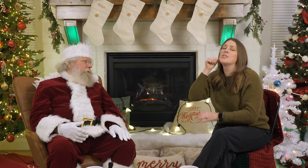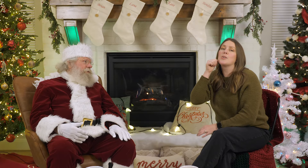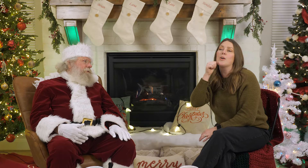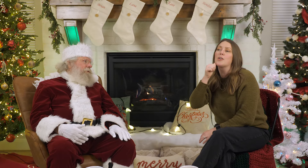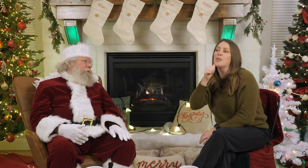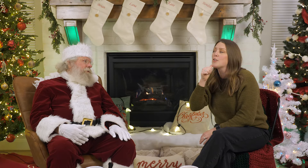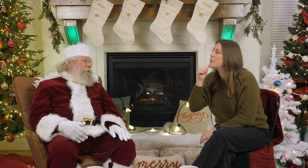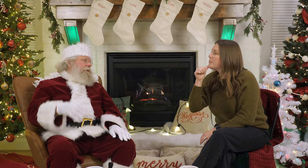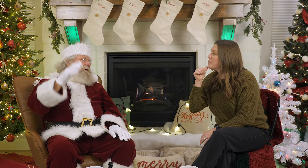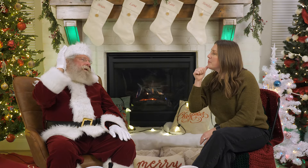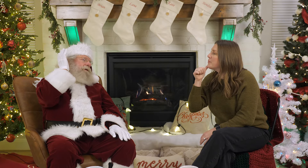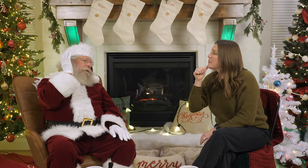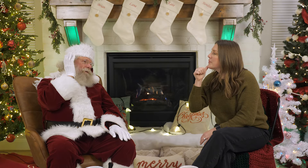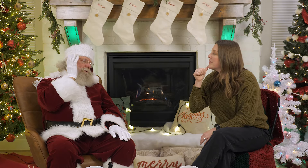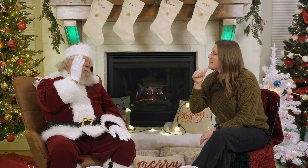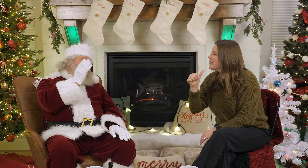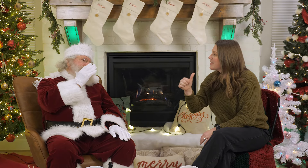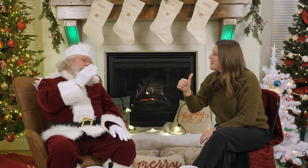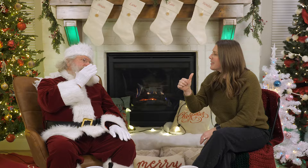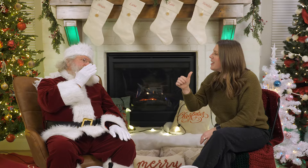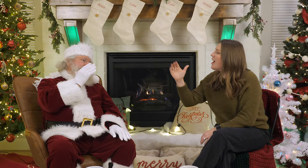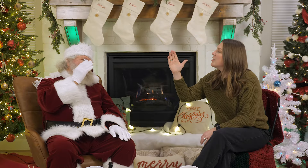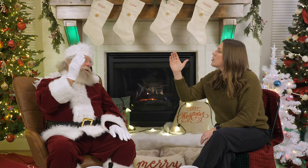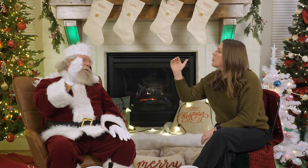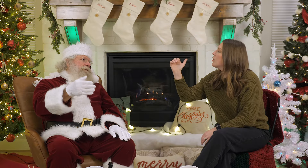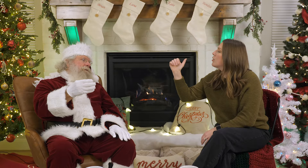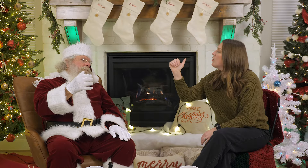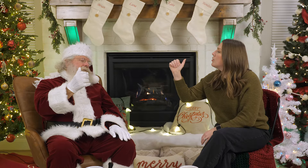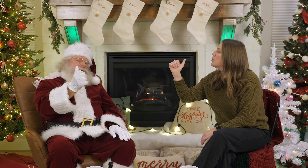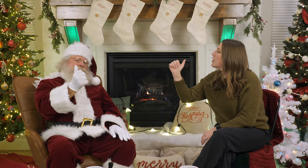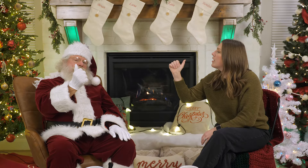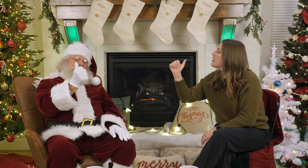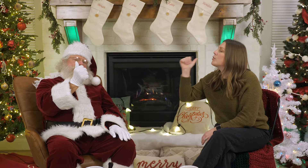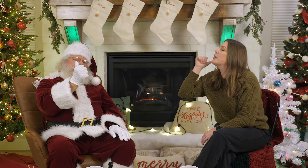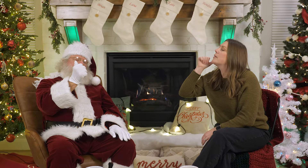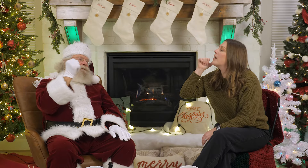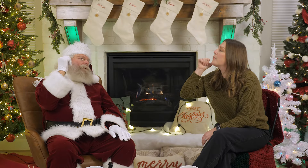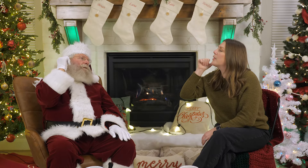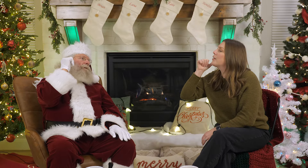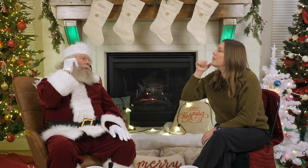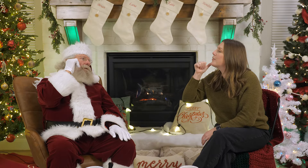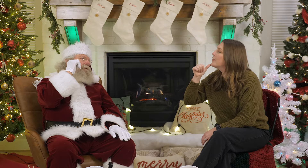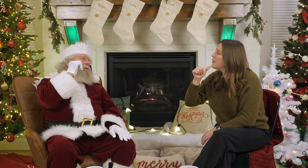So. A girl. Girl. Yeah. And so you're going to close your hand a little bit. Yeah. There you go, girl.